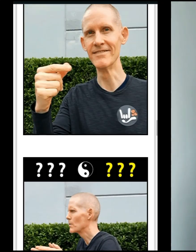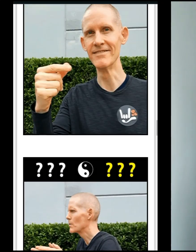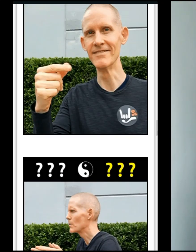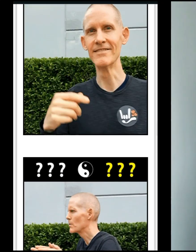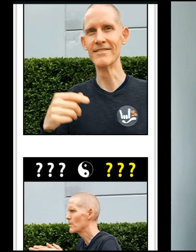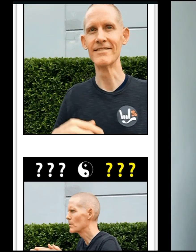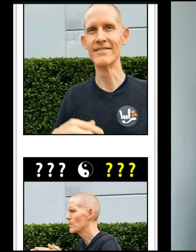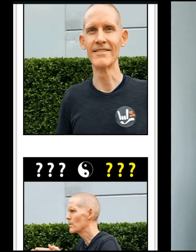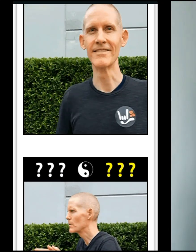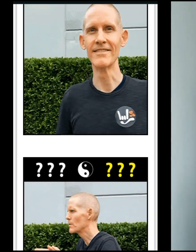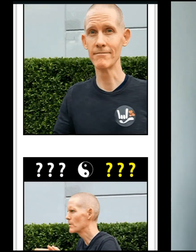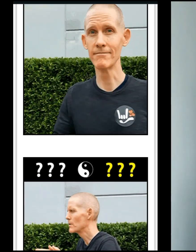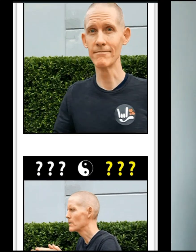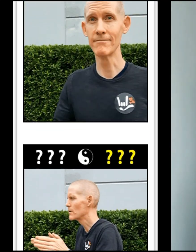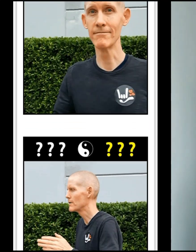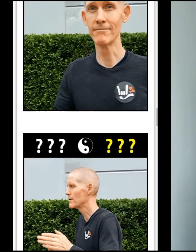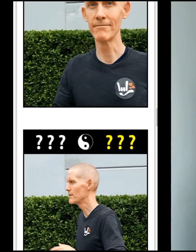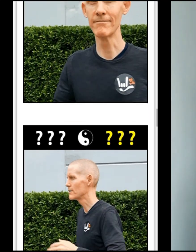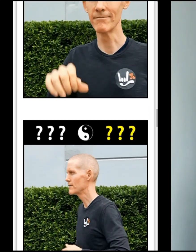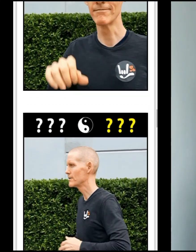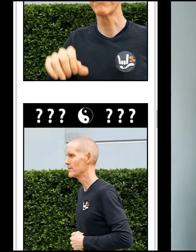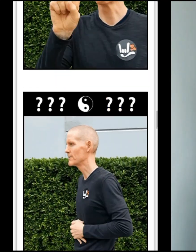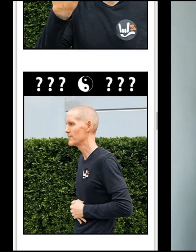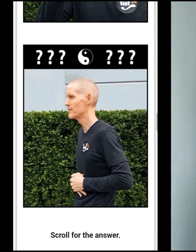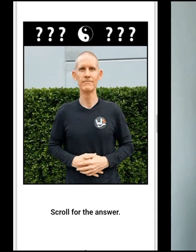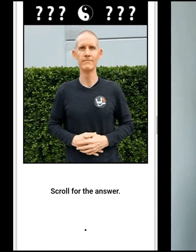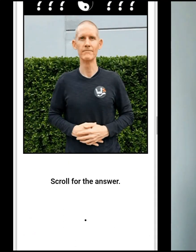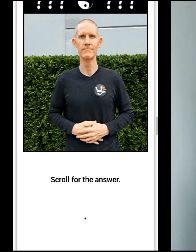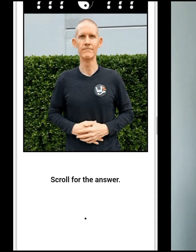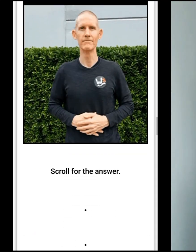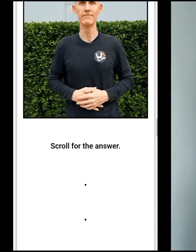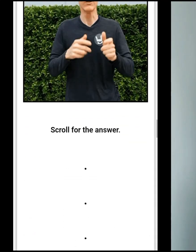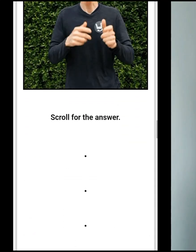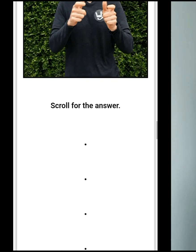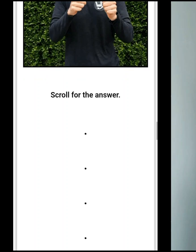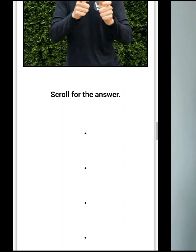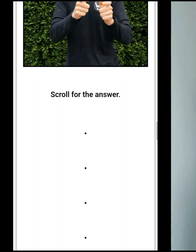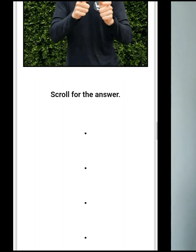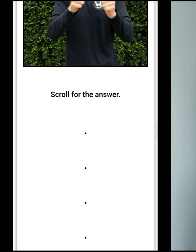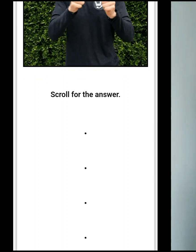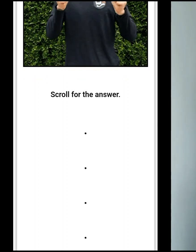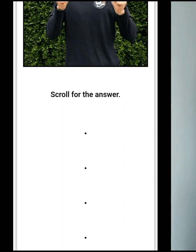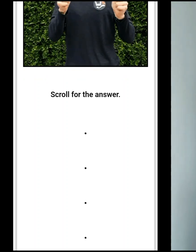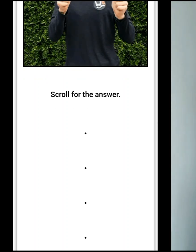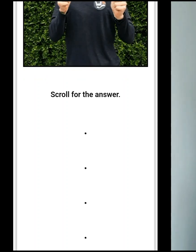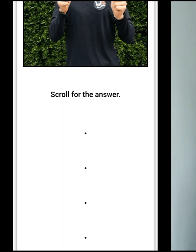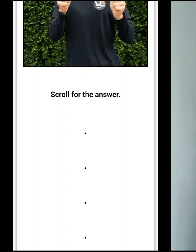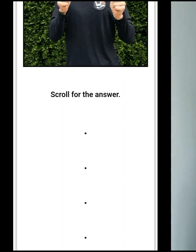soak it up, try to figure out what am I signing after that, you're going to scroll some more and it says scroll for the answer